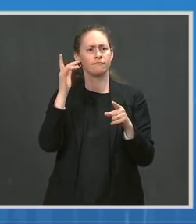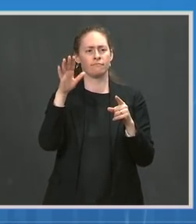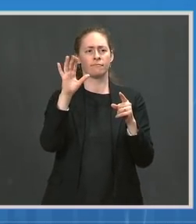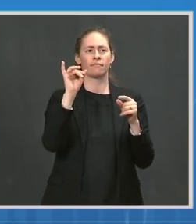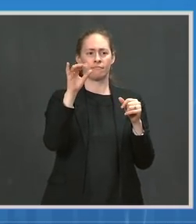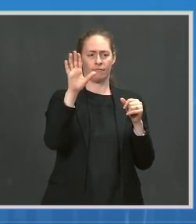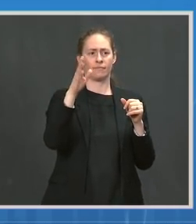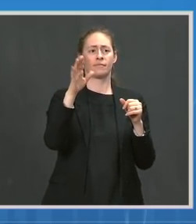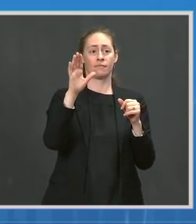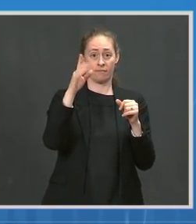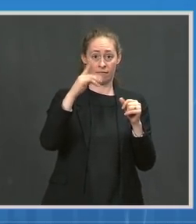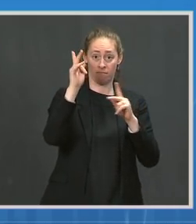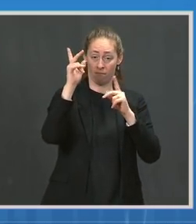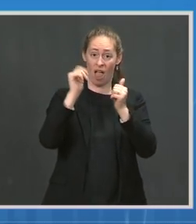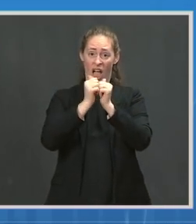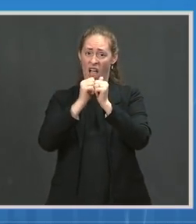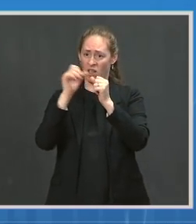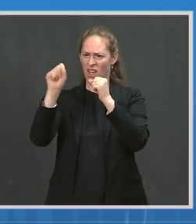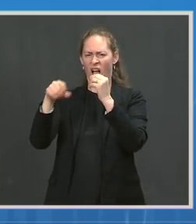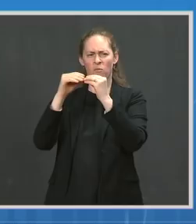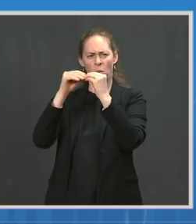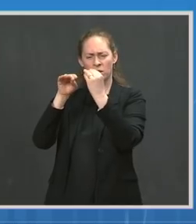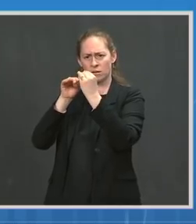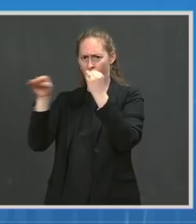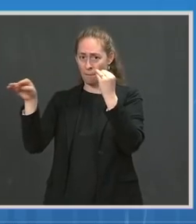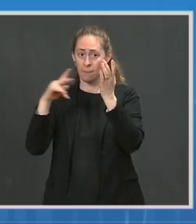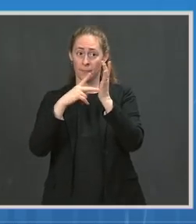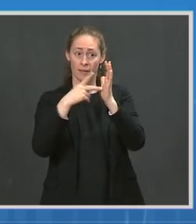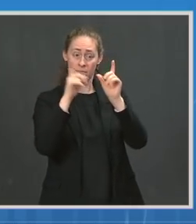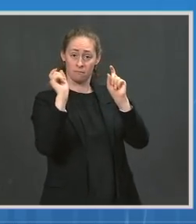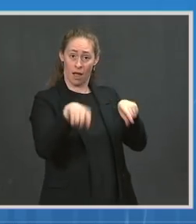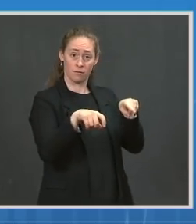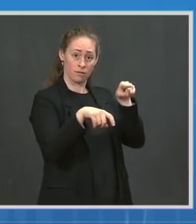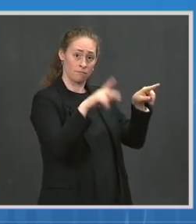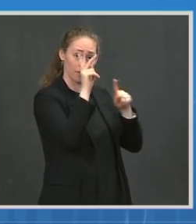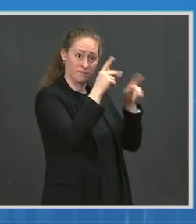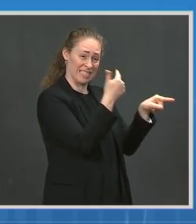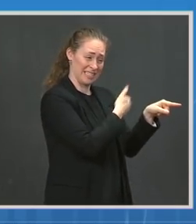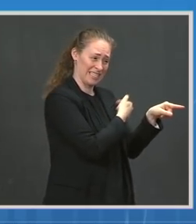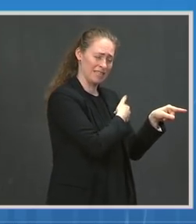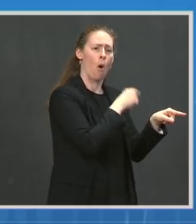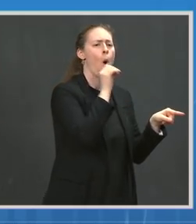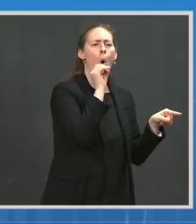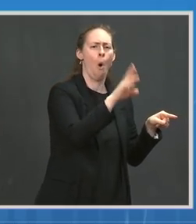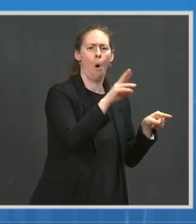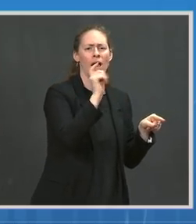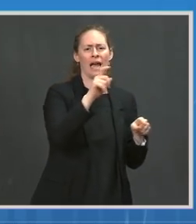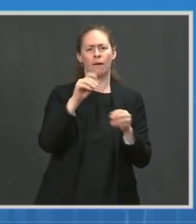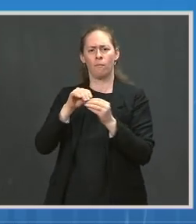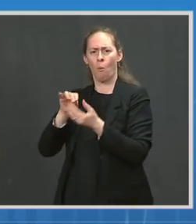or are you going to send more vaccines to places where there's more demand versus -- versus less? Thanks very much.